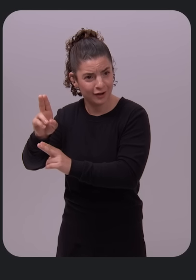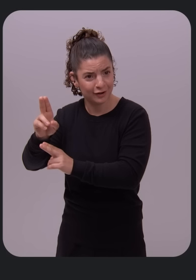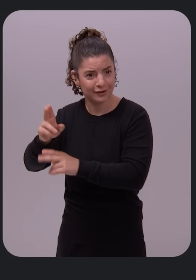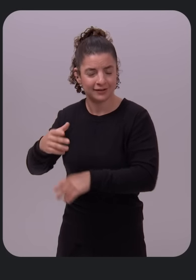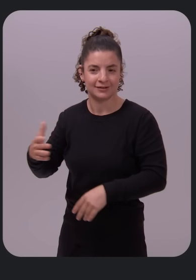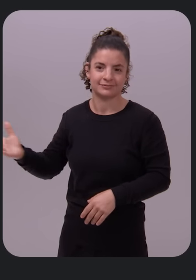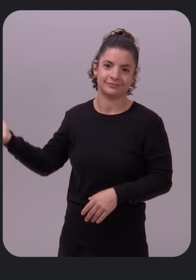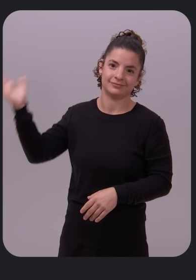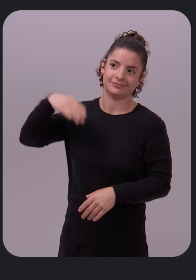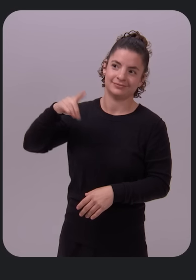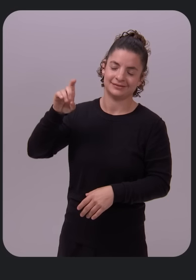Come on out, Demis.